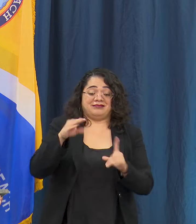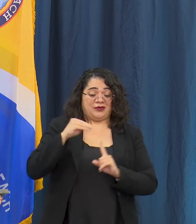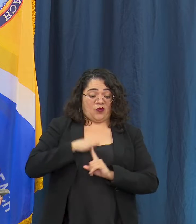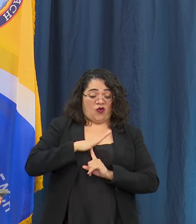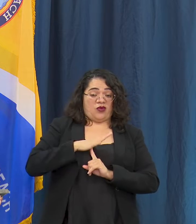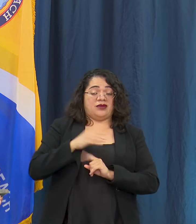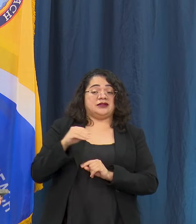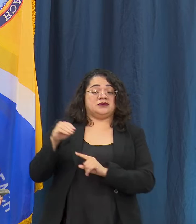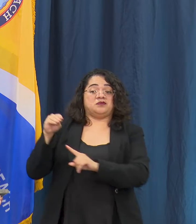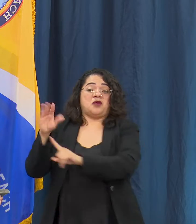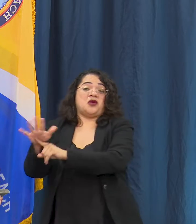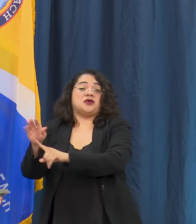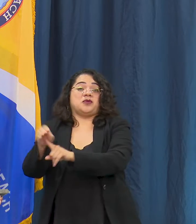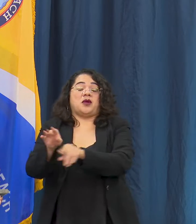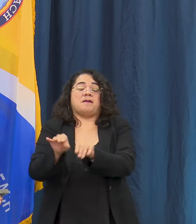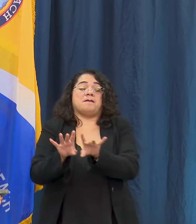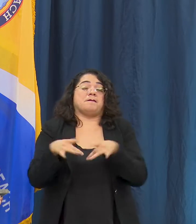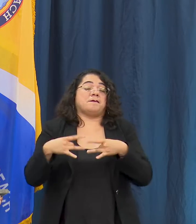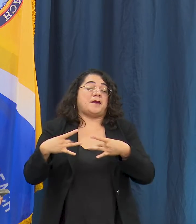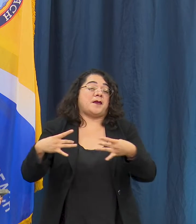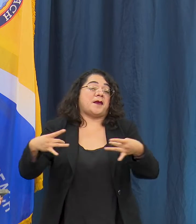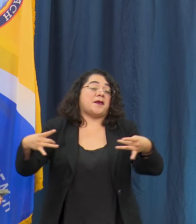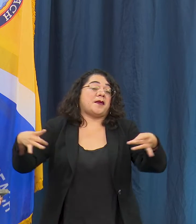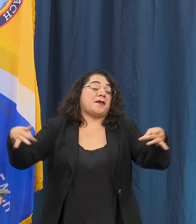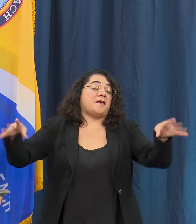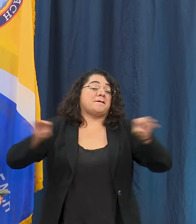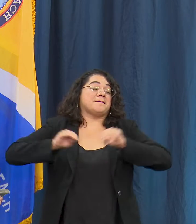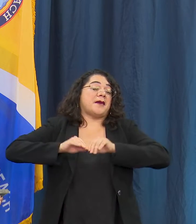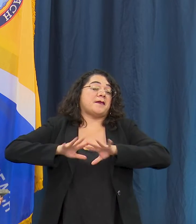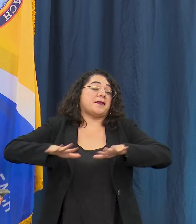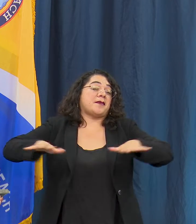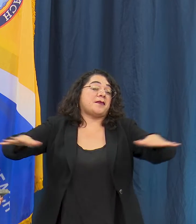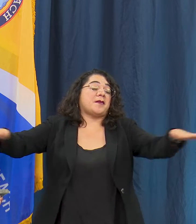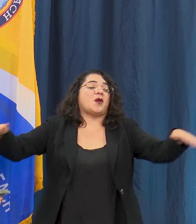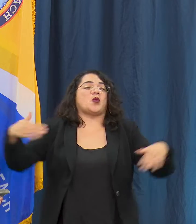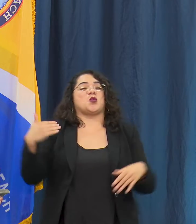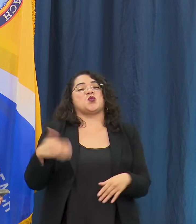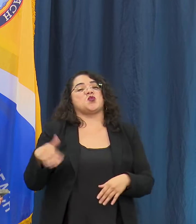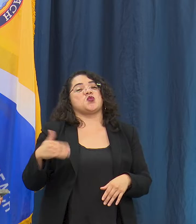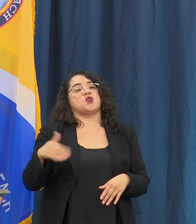just be cautious of then when you go back home. Particularly if you have